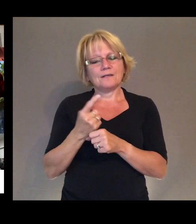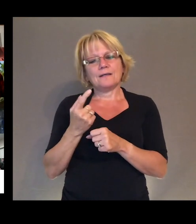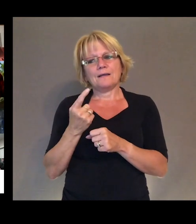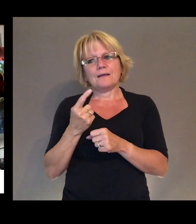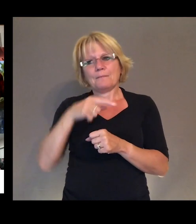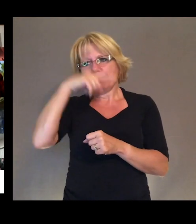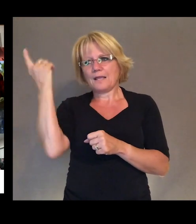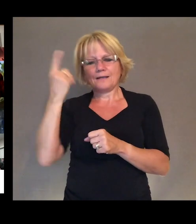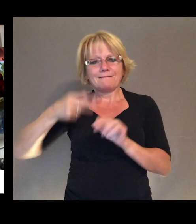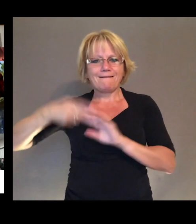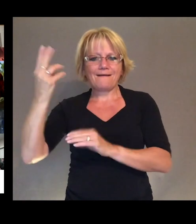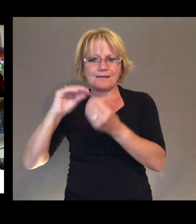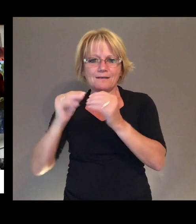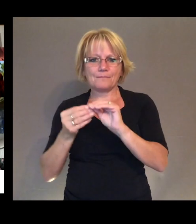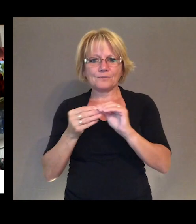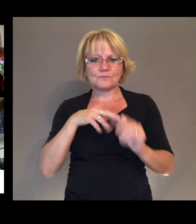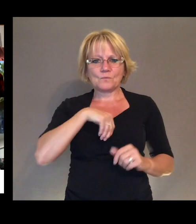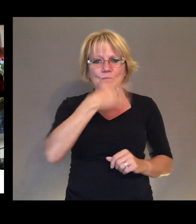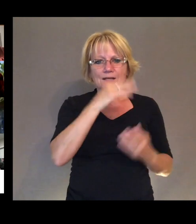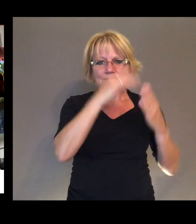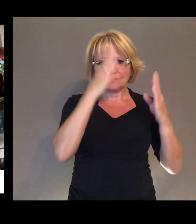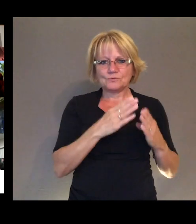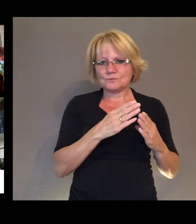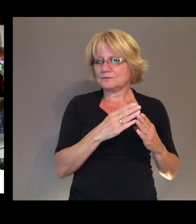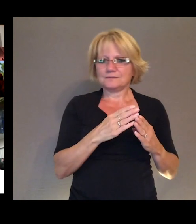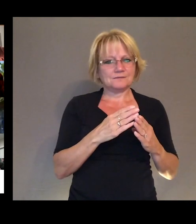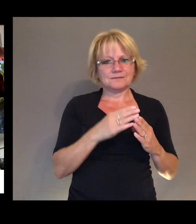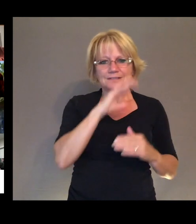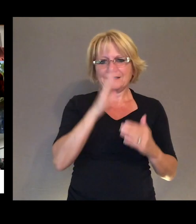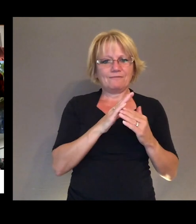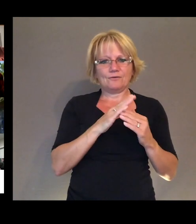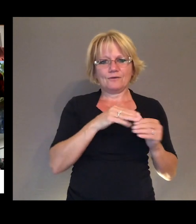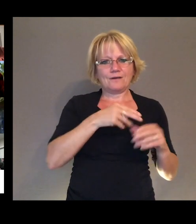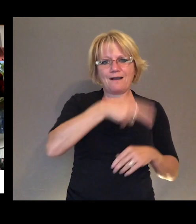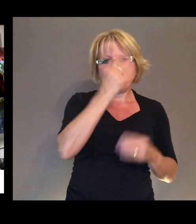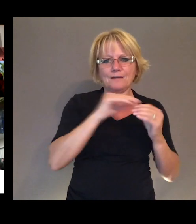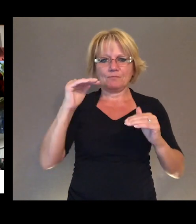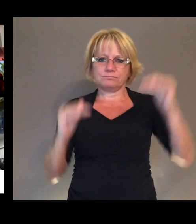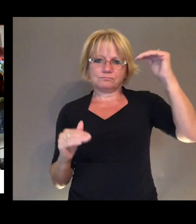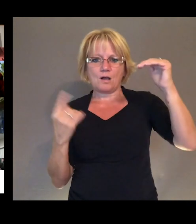White students have never, ever, ever been over-represented. So this is 40 years going on every single year